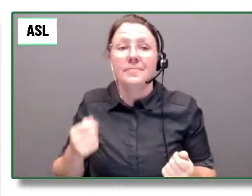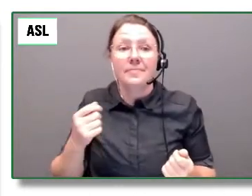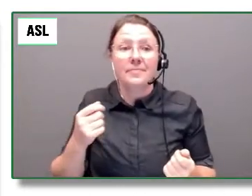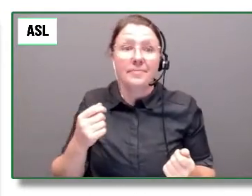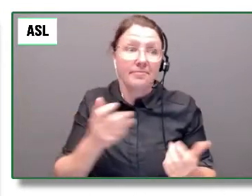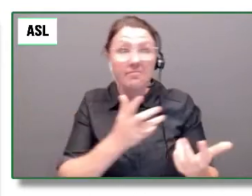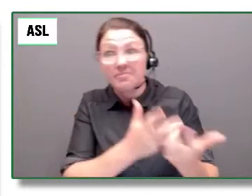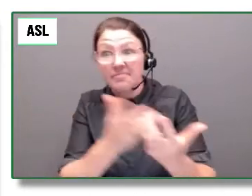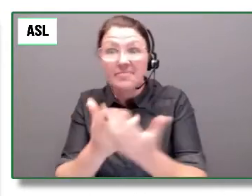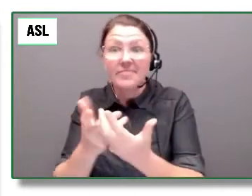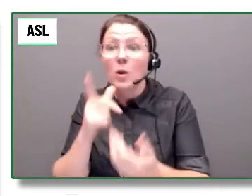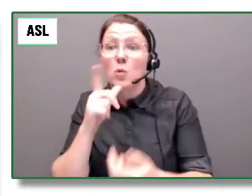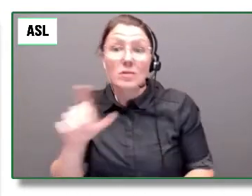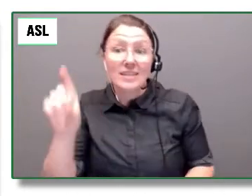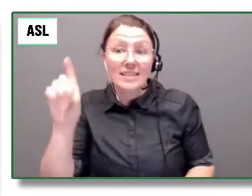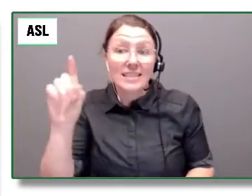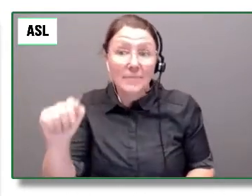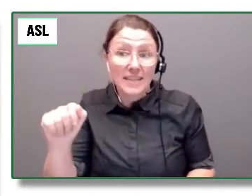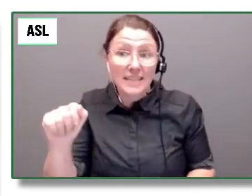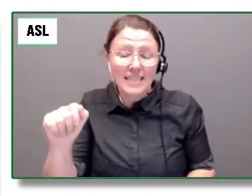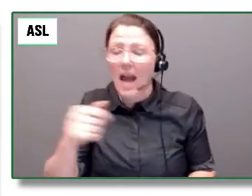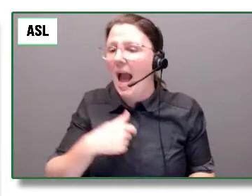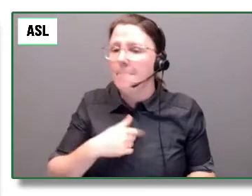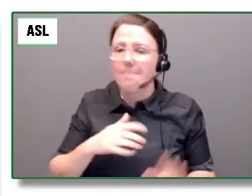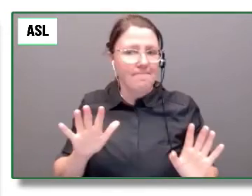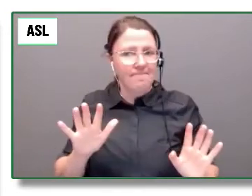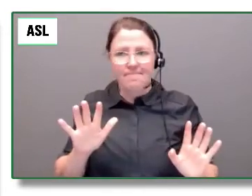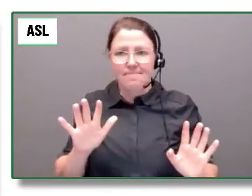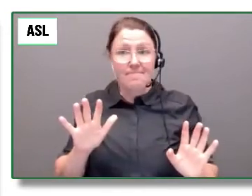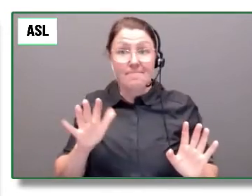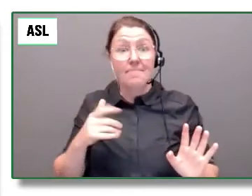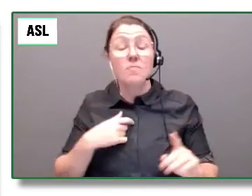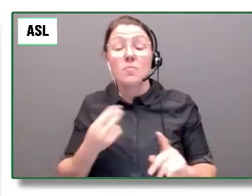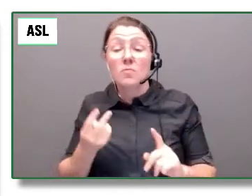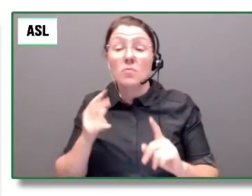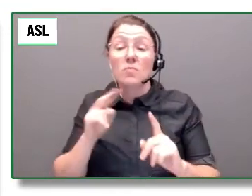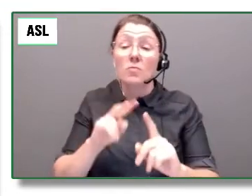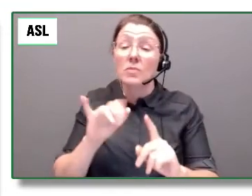disabilities but that accessibility, when truly understood